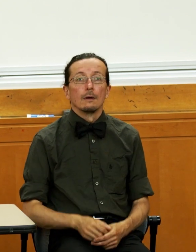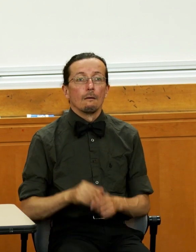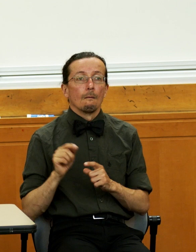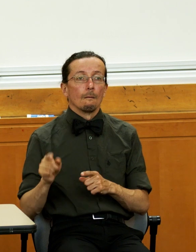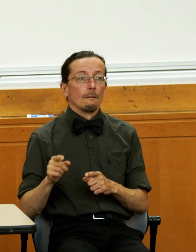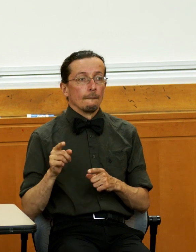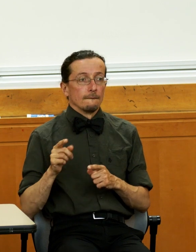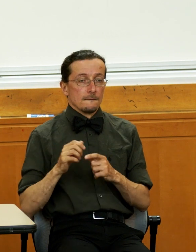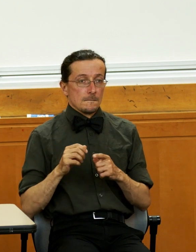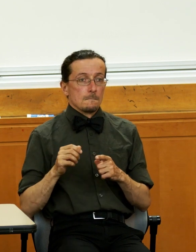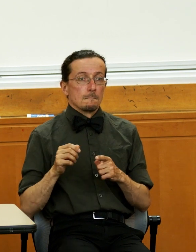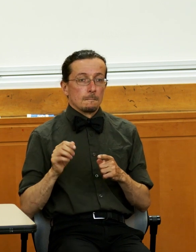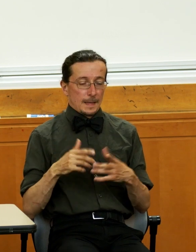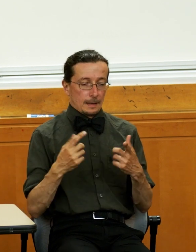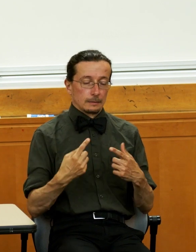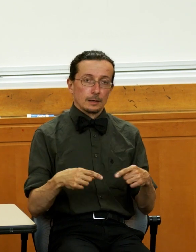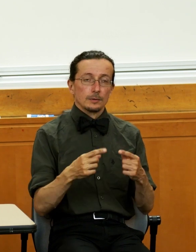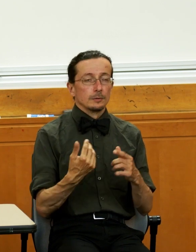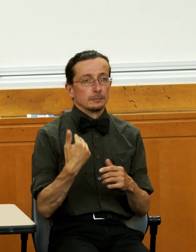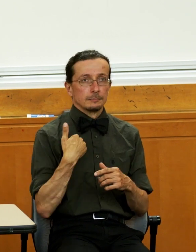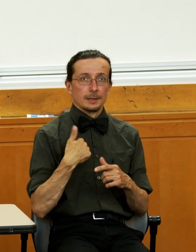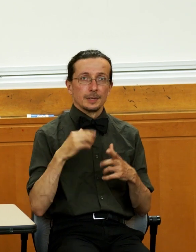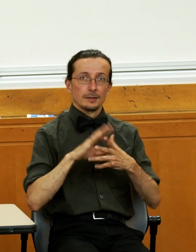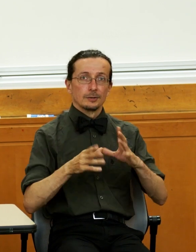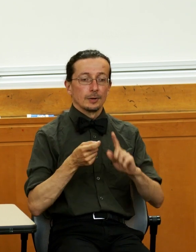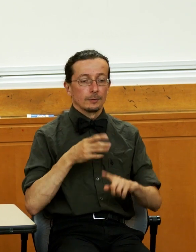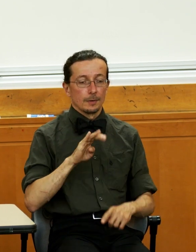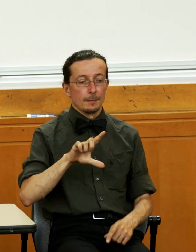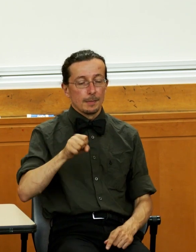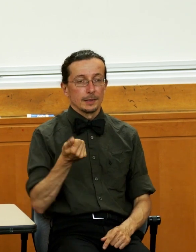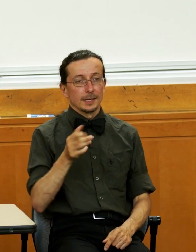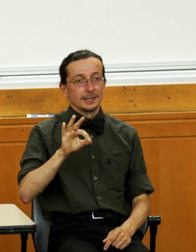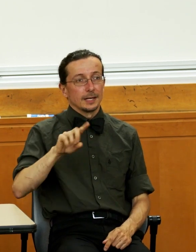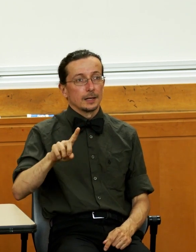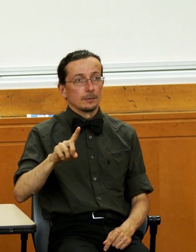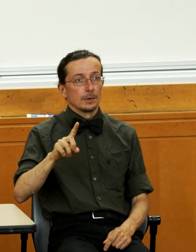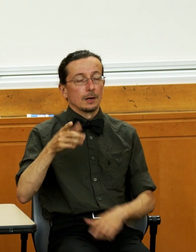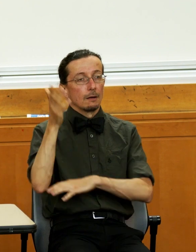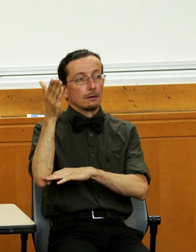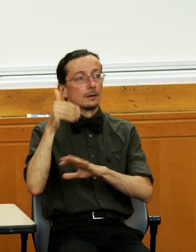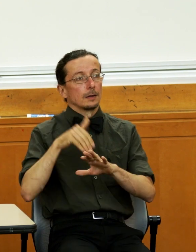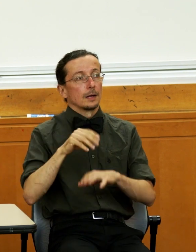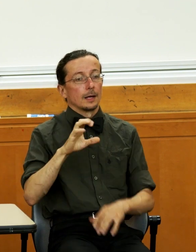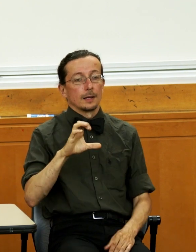controversy reminded me of an anecdote from Bell's 1991 keynote address at the Clyde Ferguson Lecture